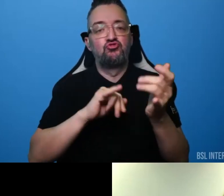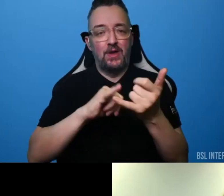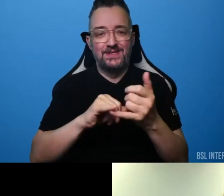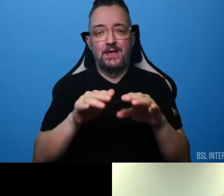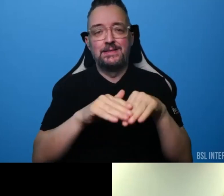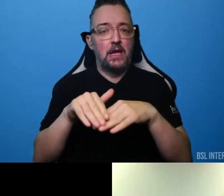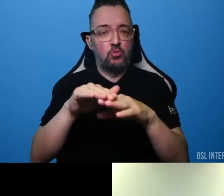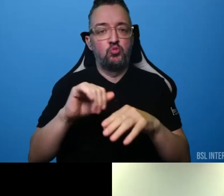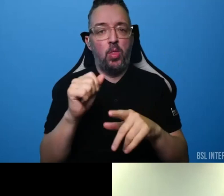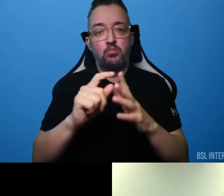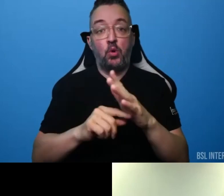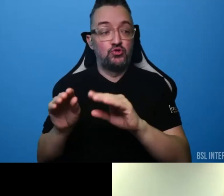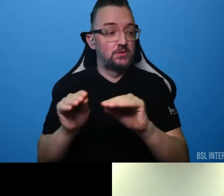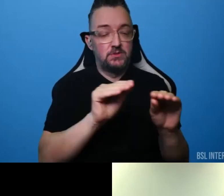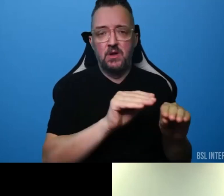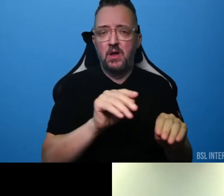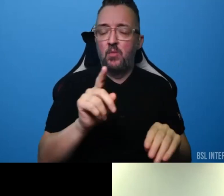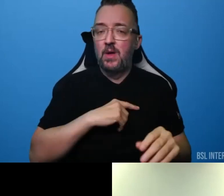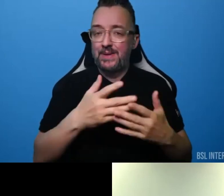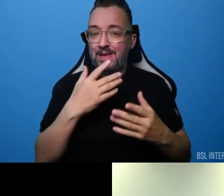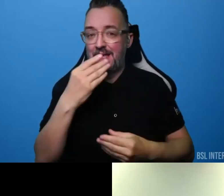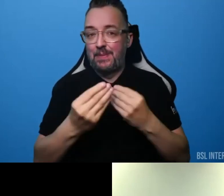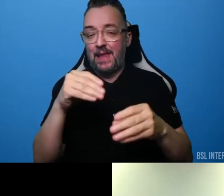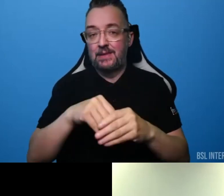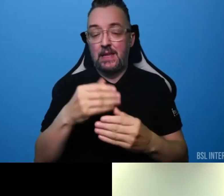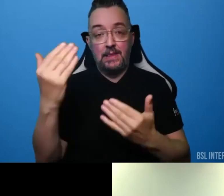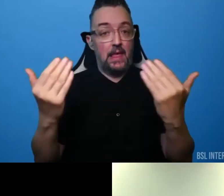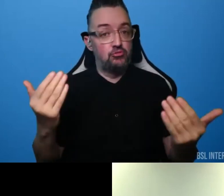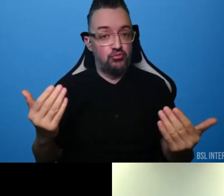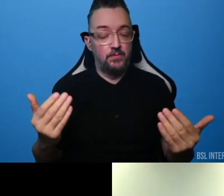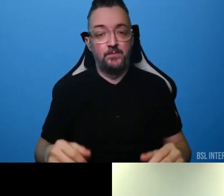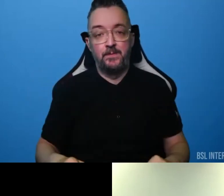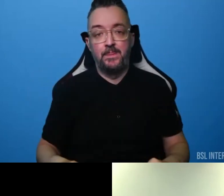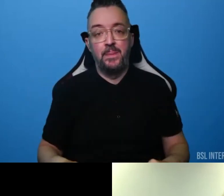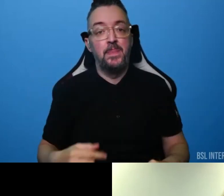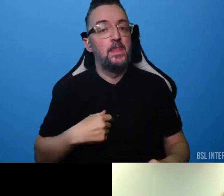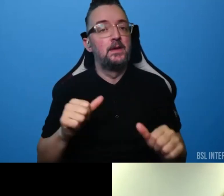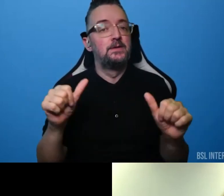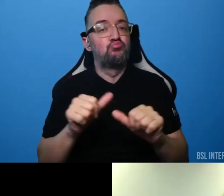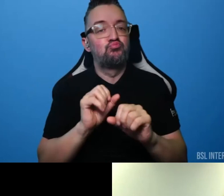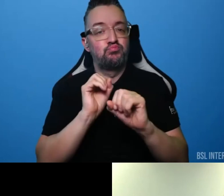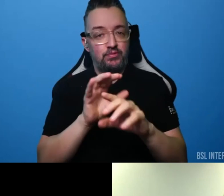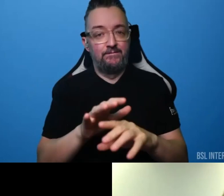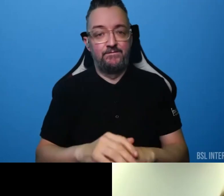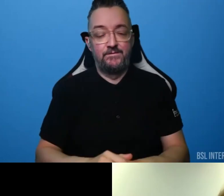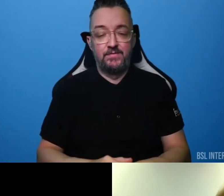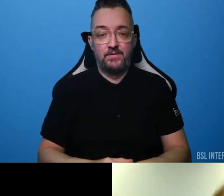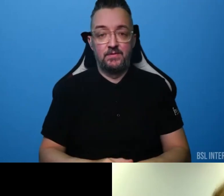and just sort of explaining what we've been up to in the gallery. I'll just say a quick word about it and then maybe you Michael can say